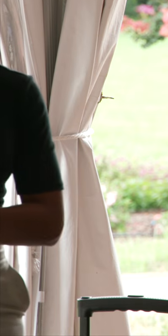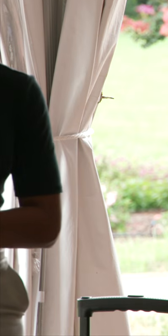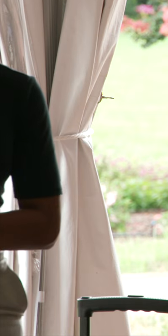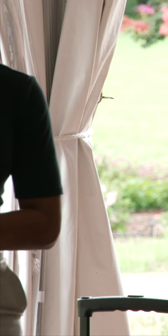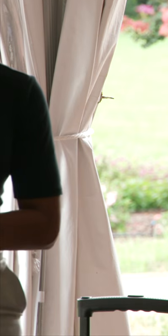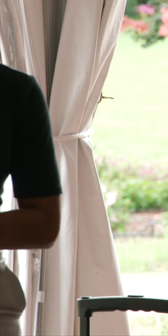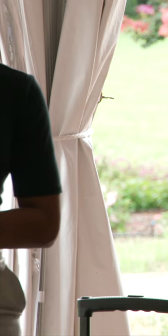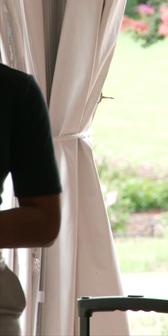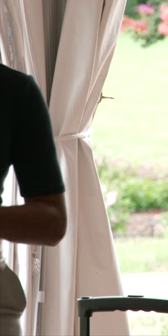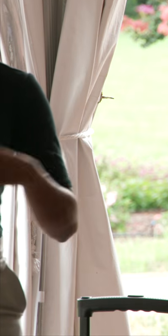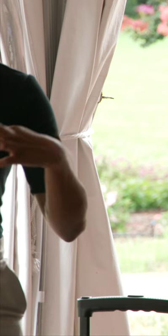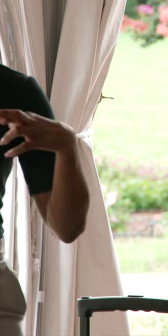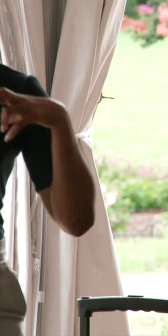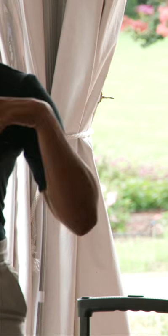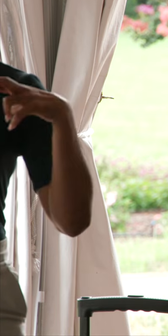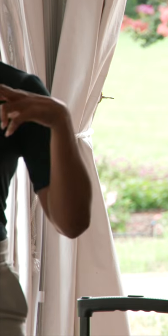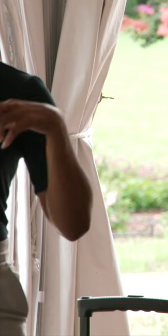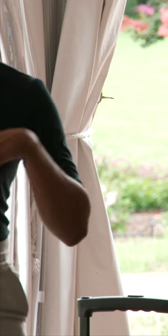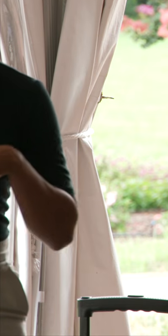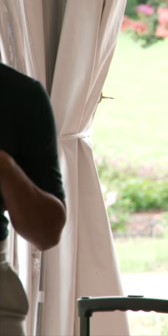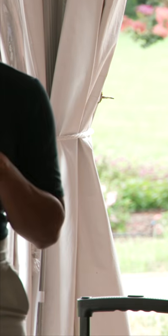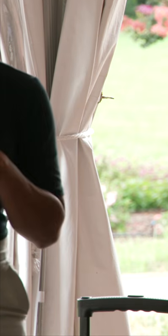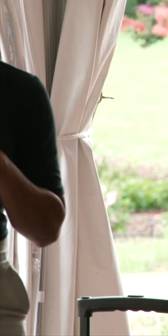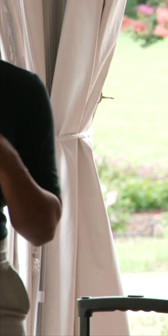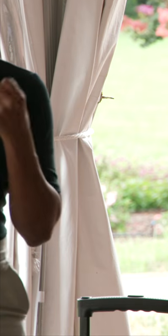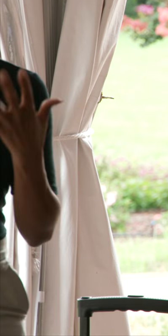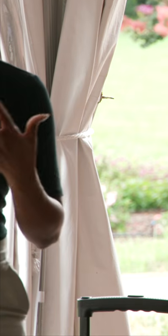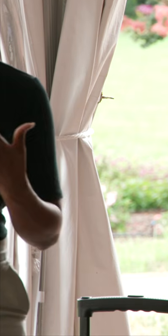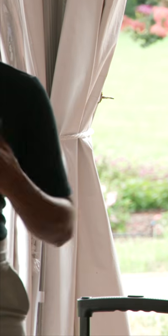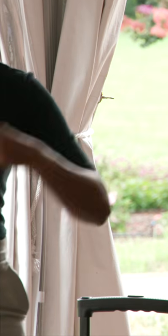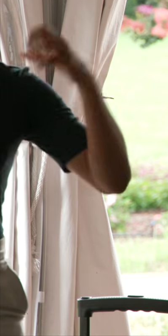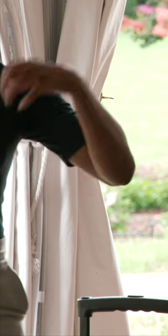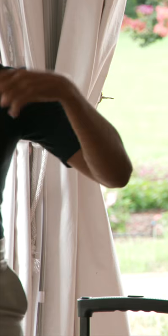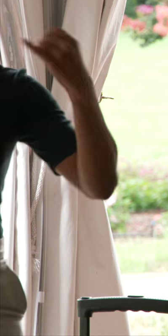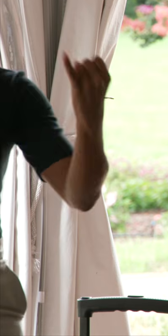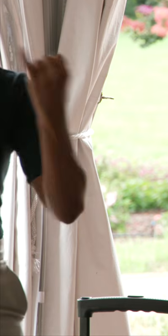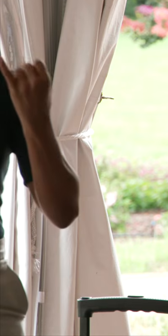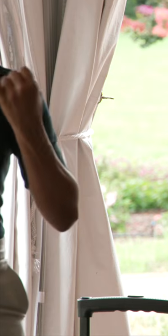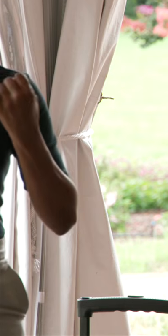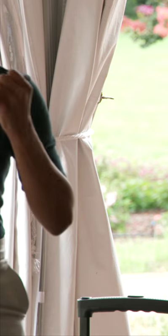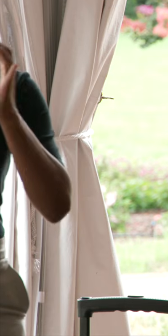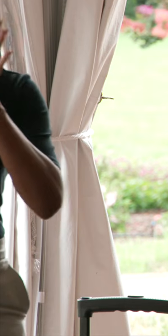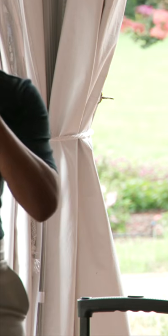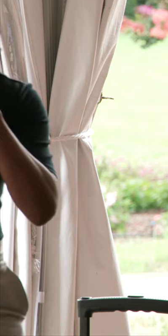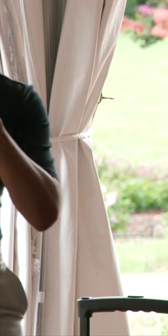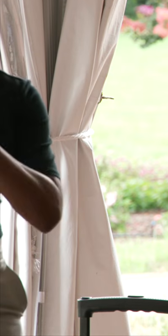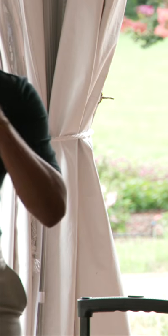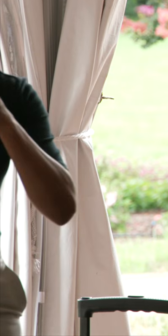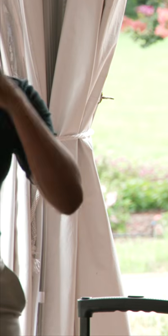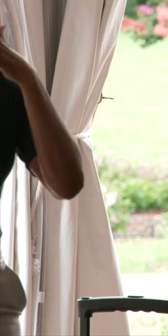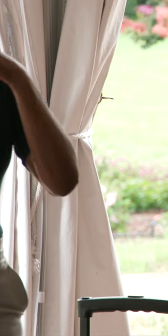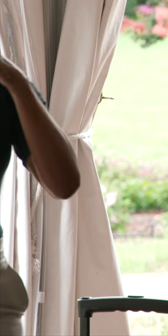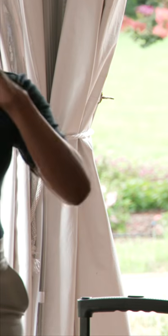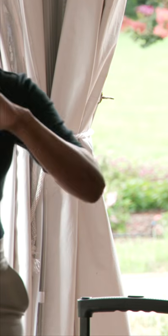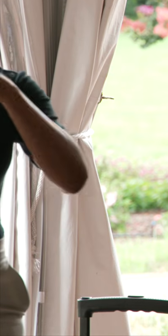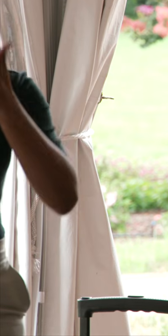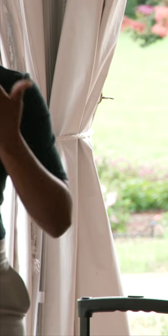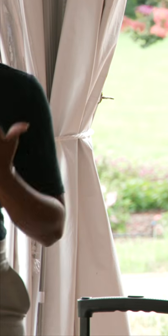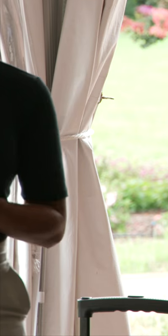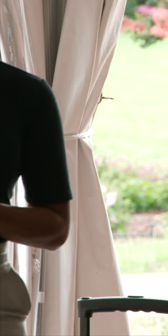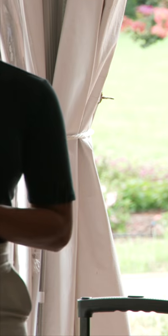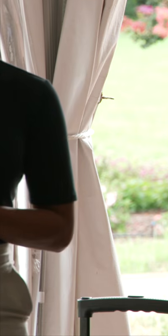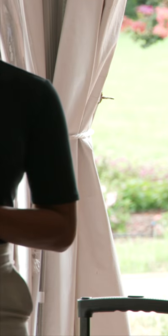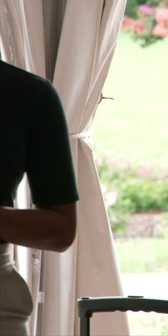the early ideas for what would later become as the world-renowned Belmont Report. And,